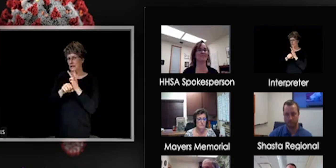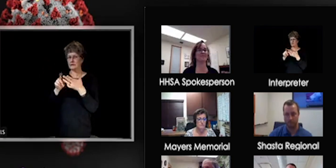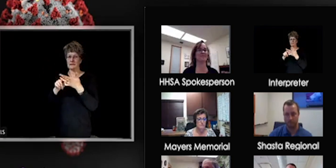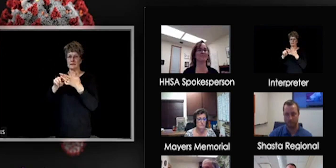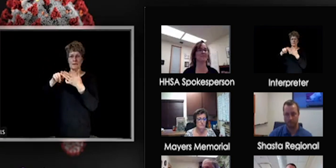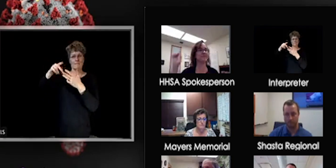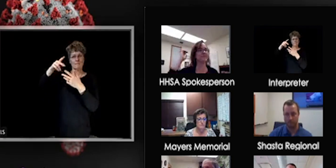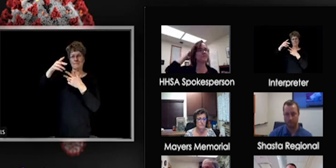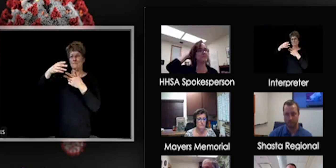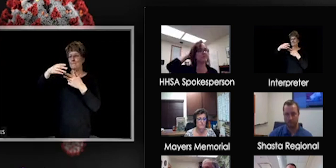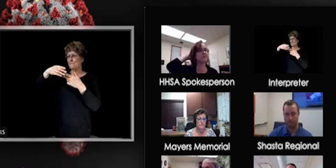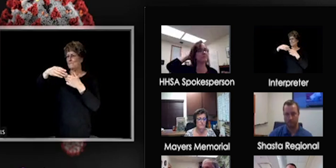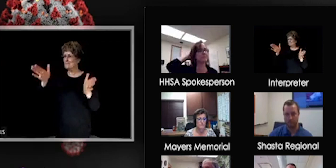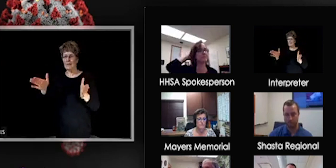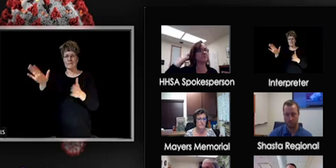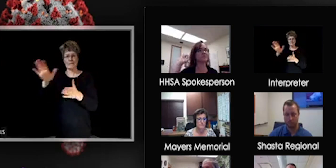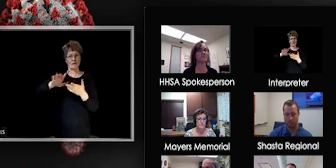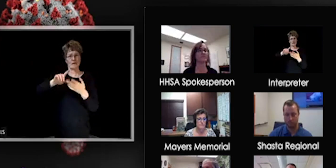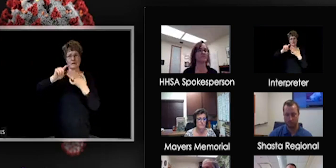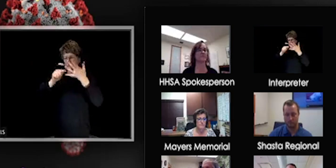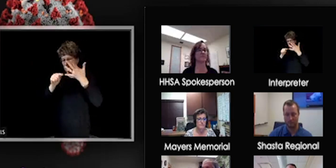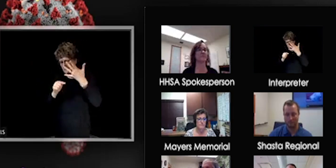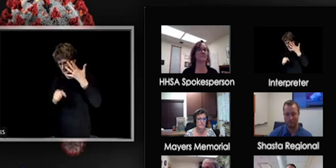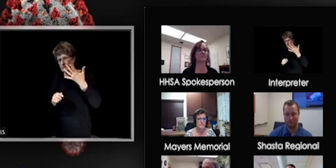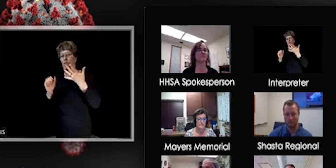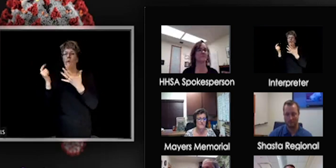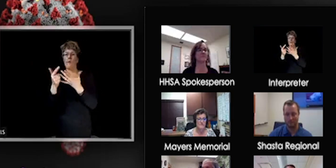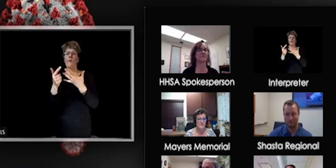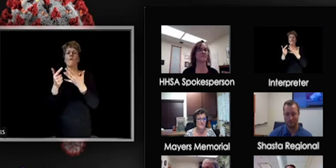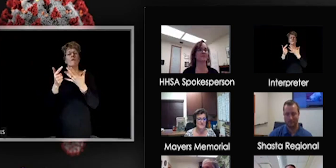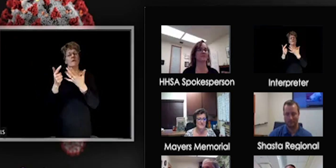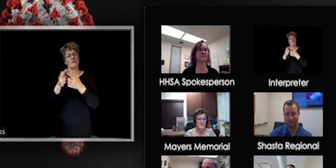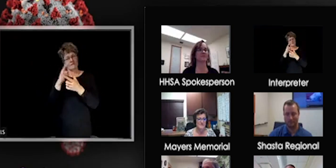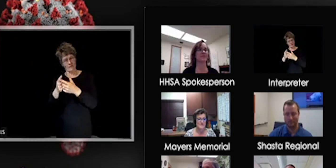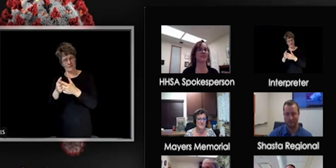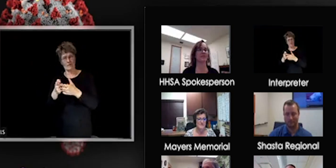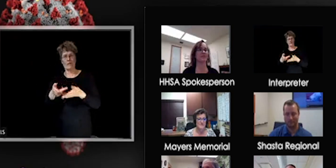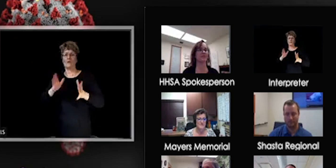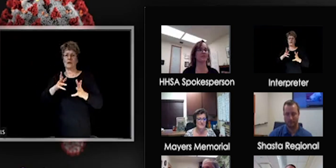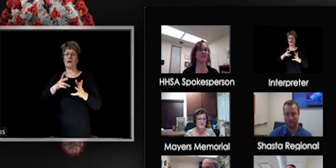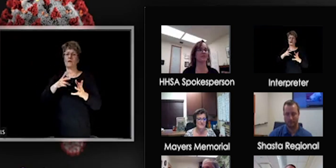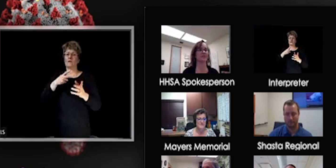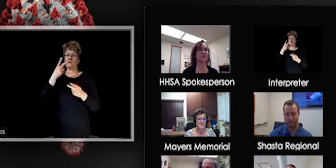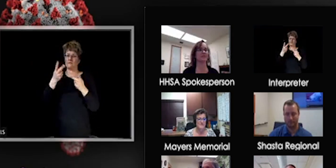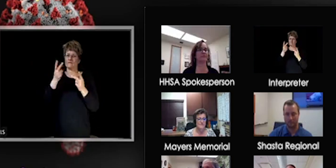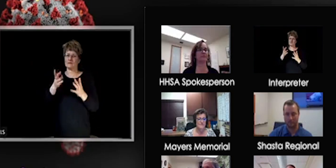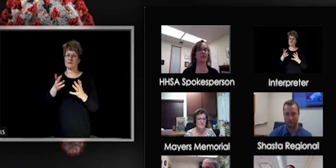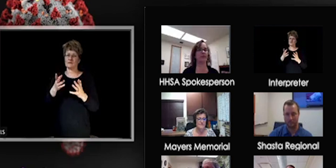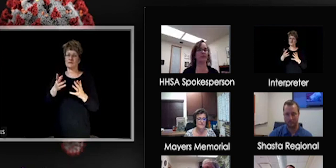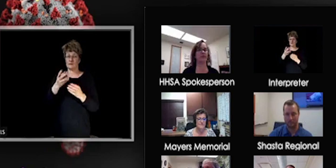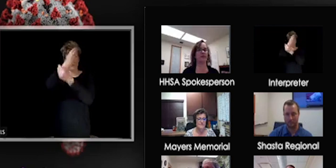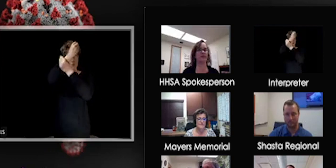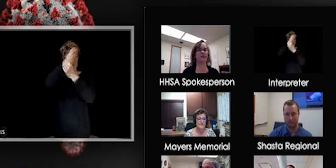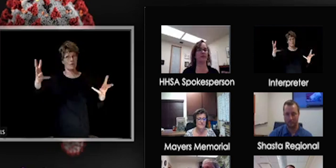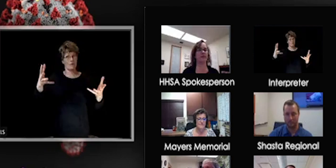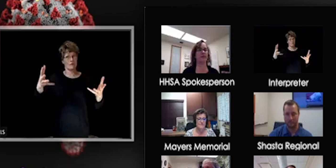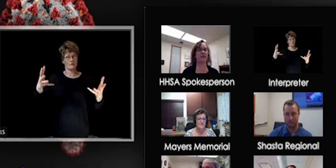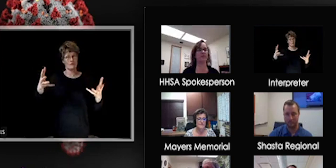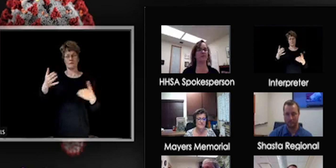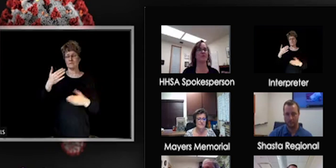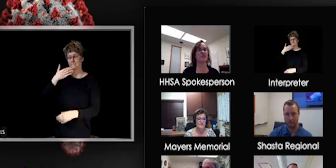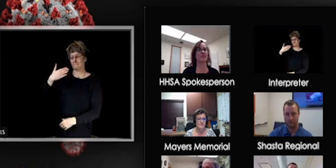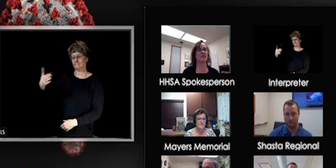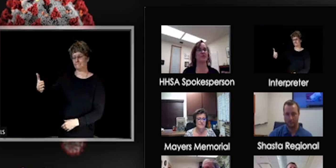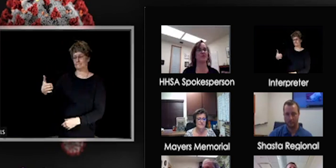that very public. Thank you. Are there any other questions for